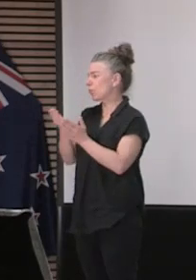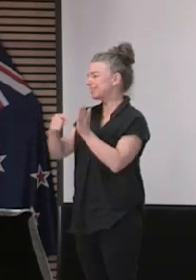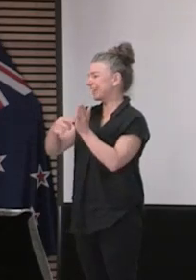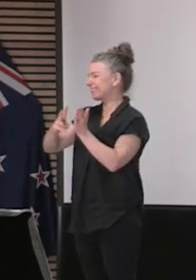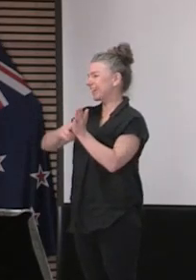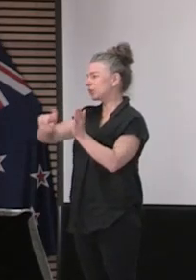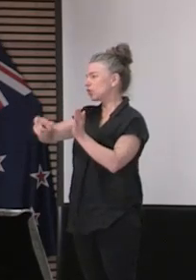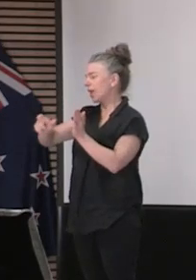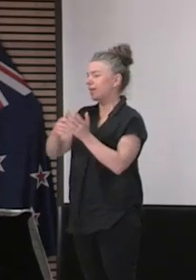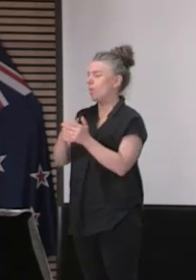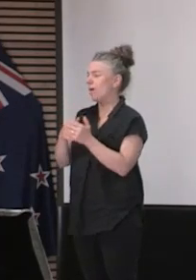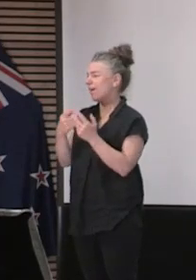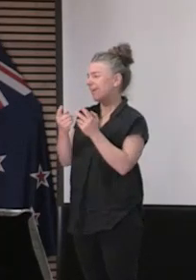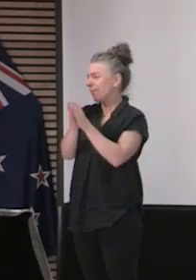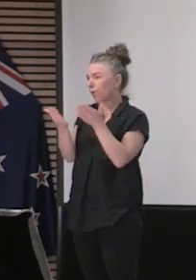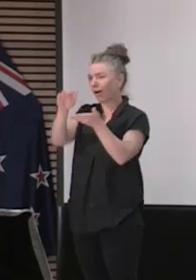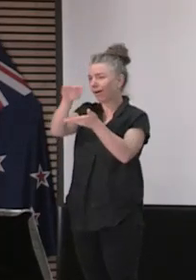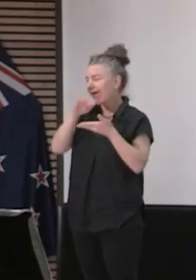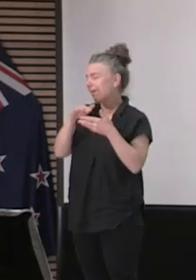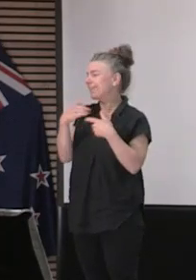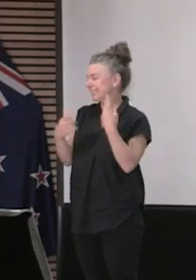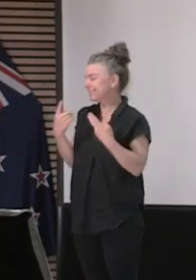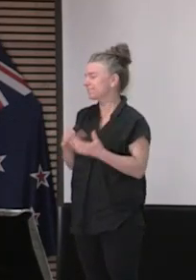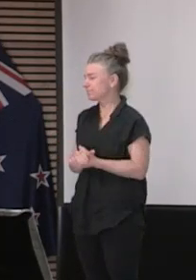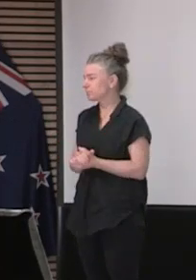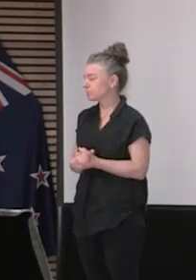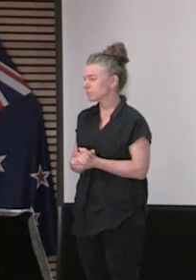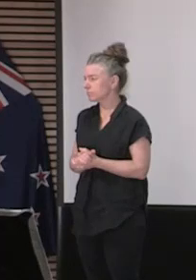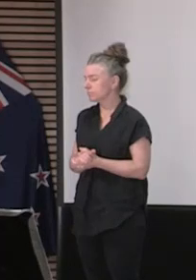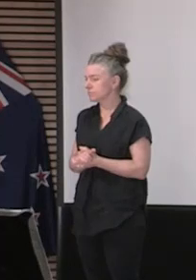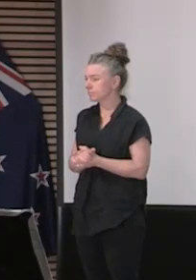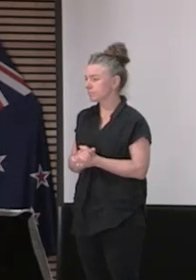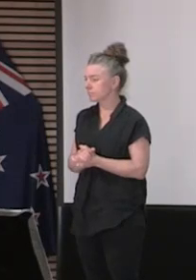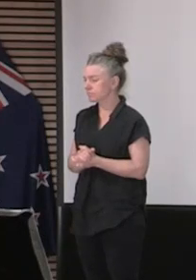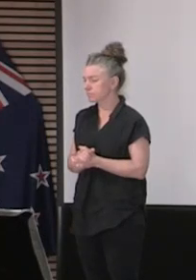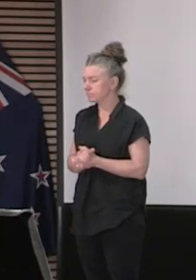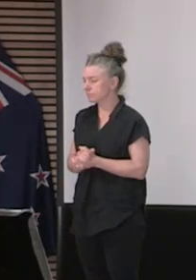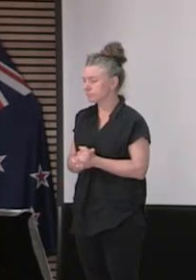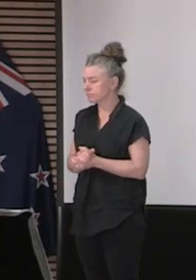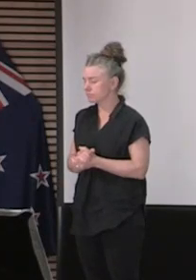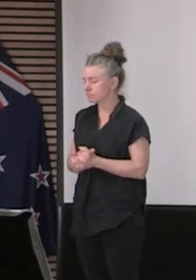may bedifferent situations fordifferent learning levels. SoECE, primary and secondary.